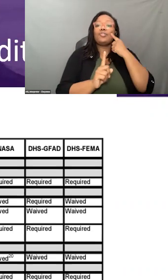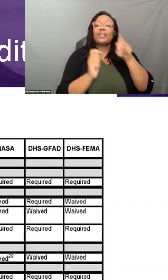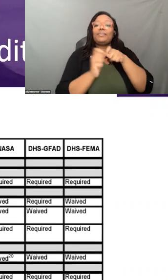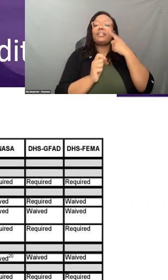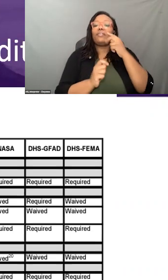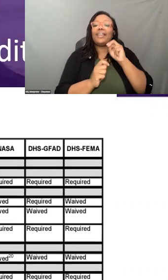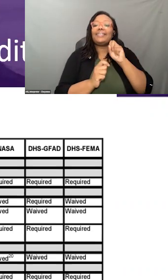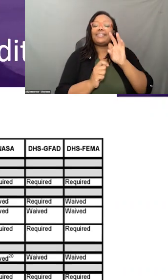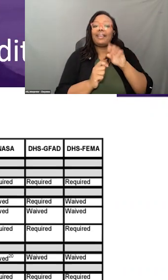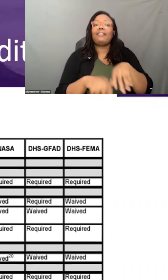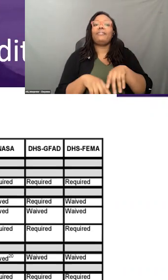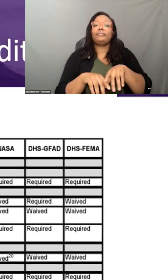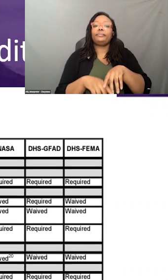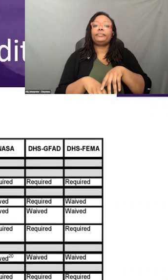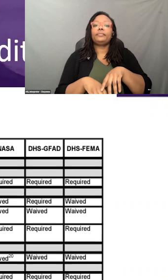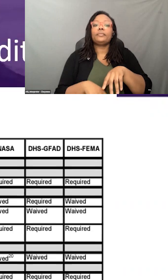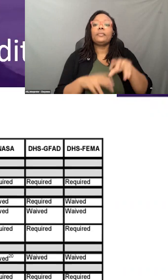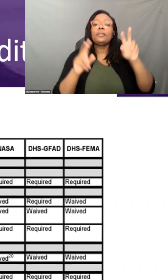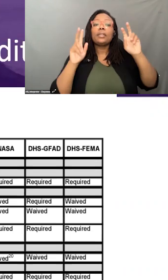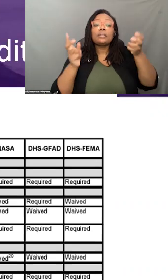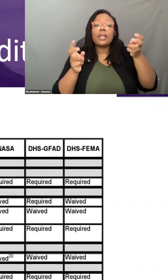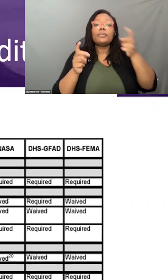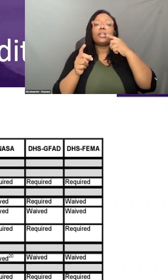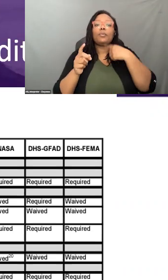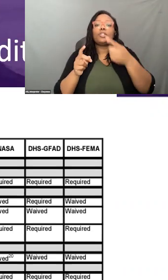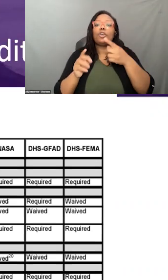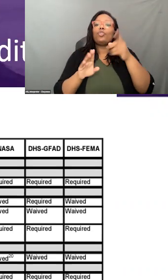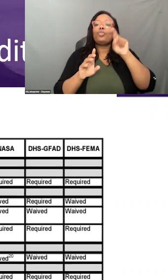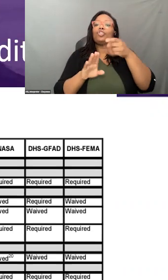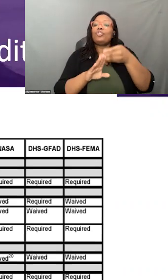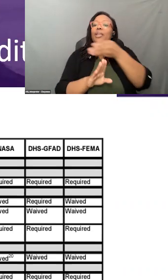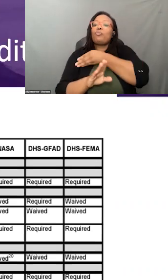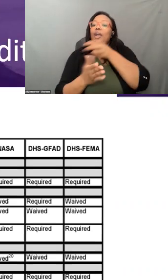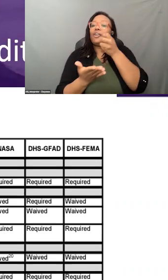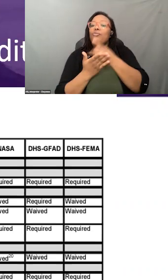And it tells you over here in the subject what you'll need prior approval for.